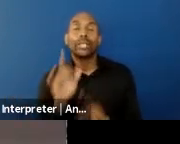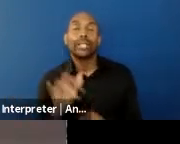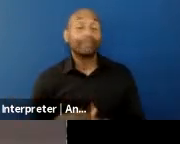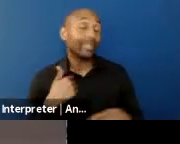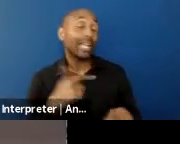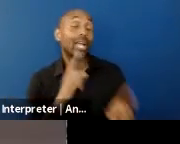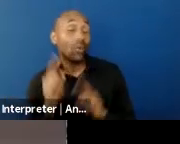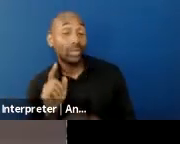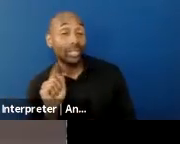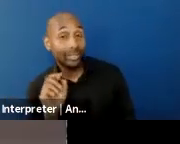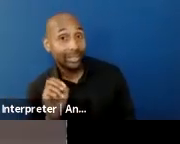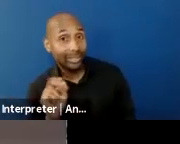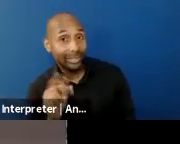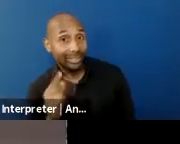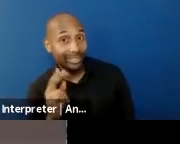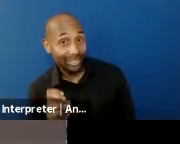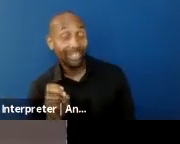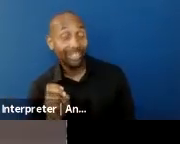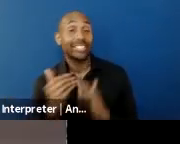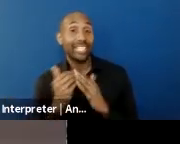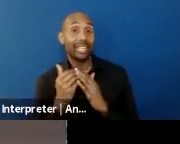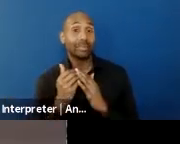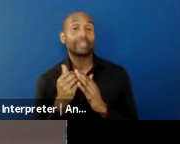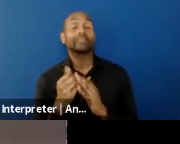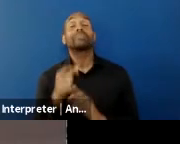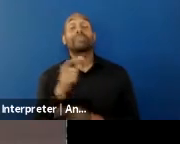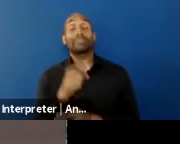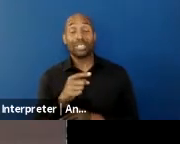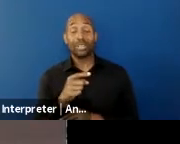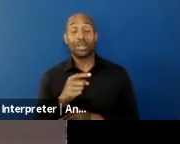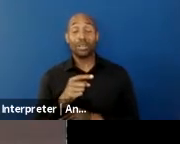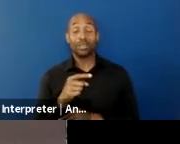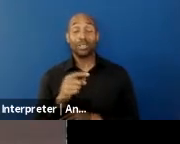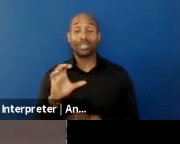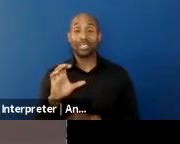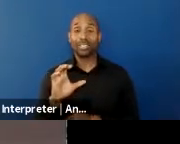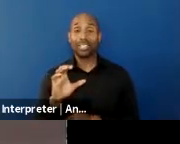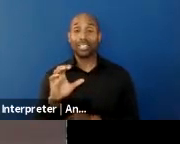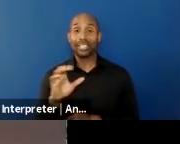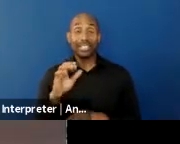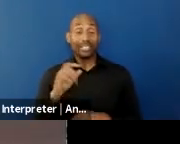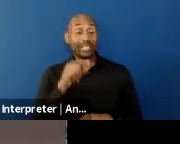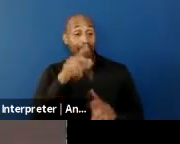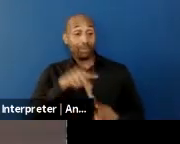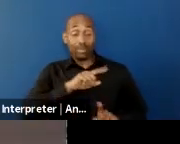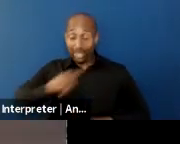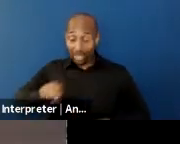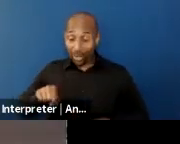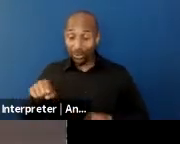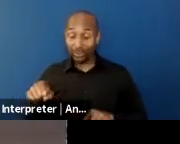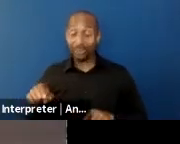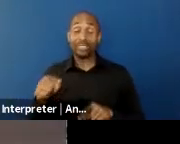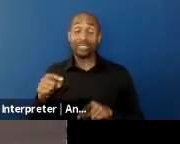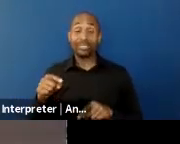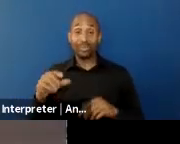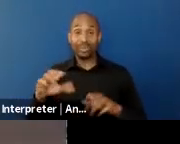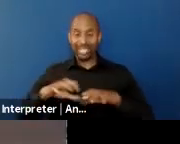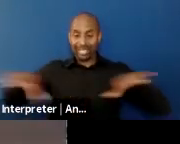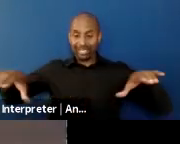The clerk grabs this immense tongue.